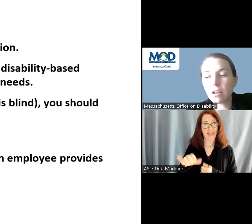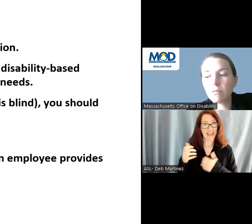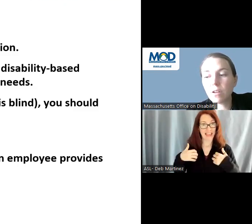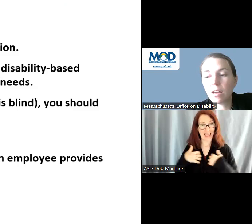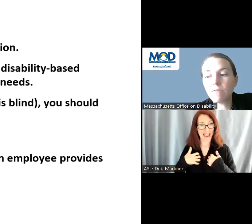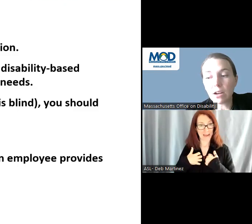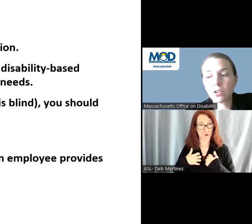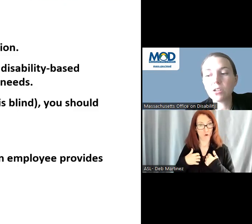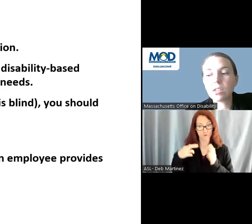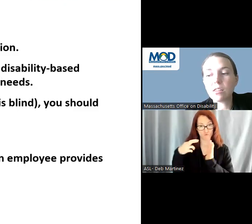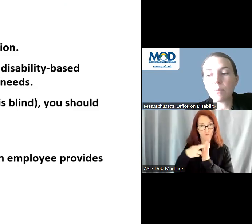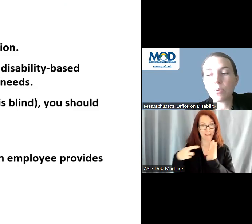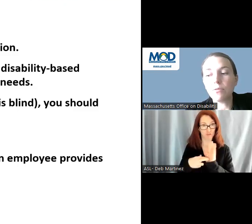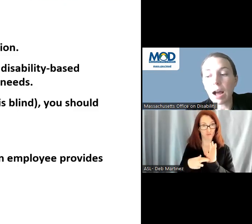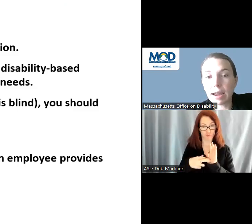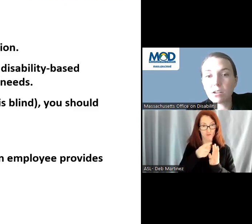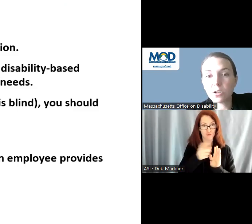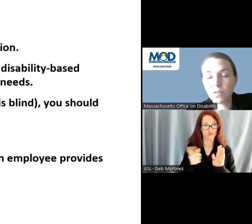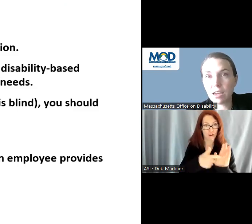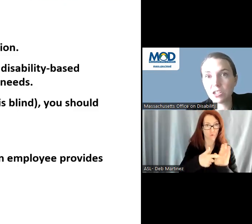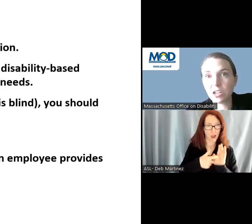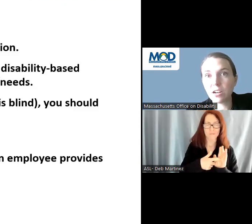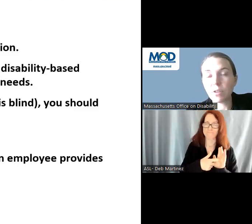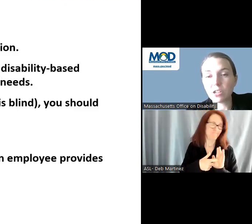are a lot of vendors that provide certification